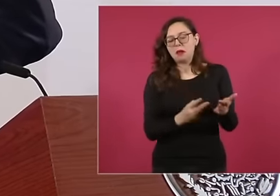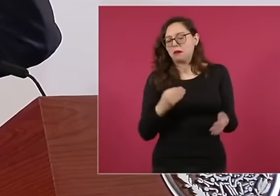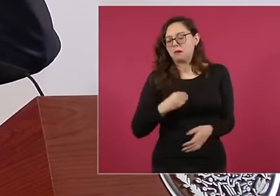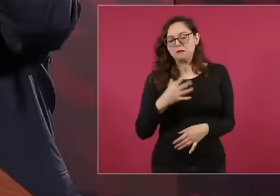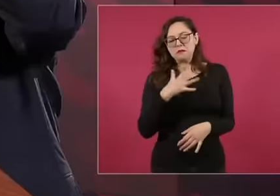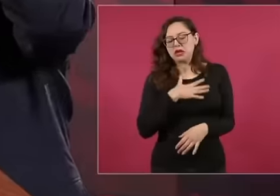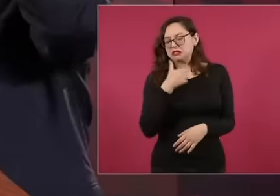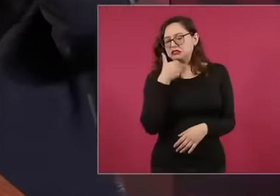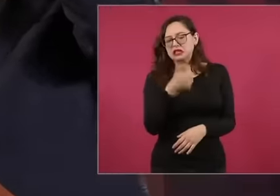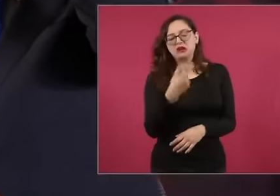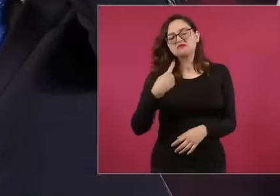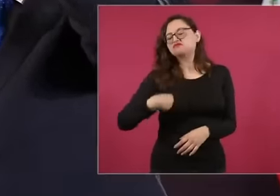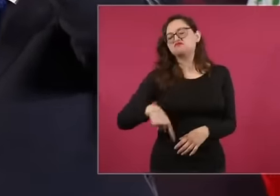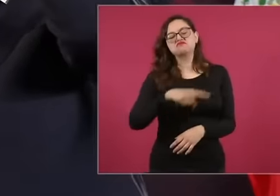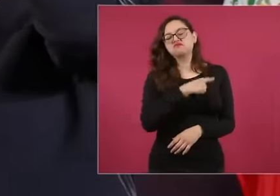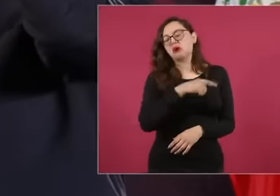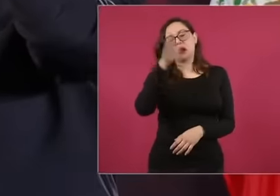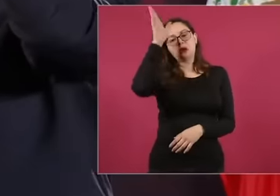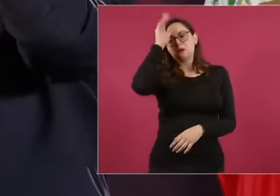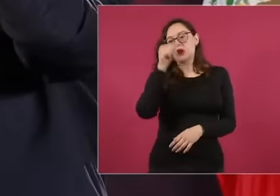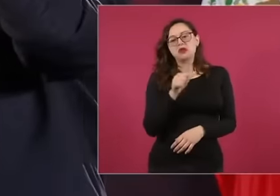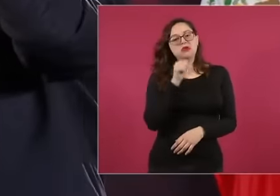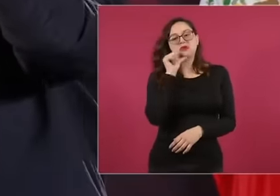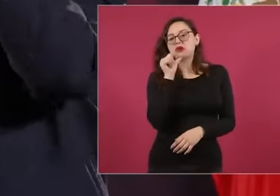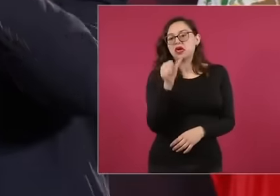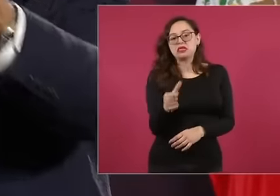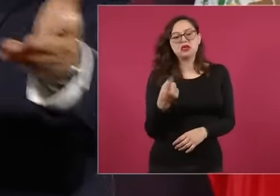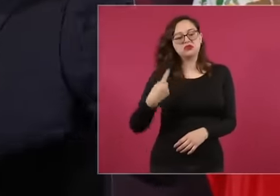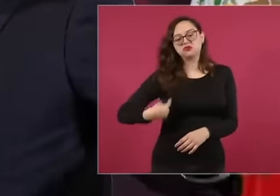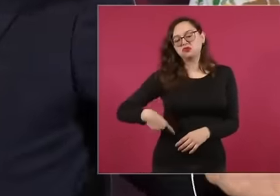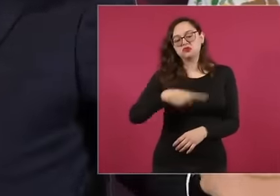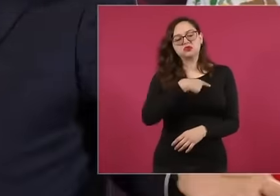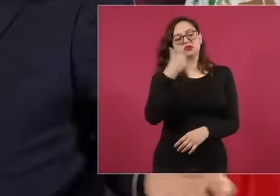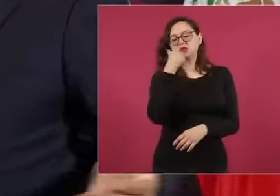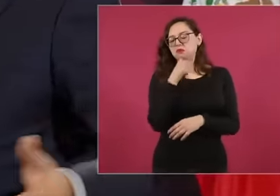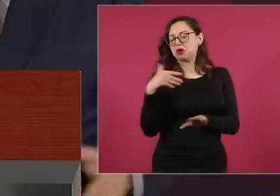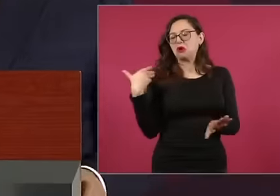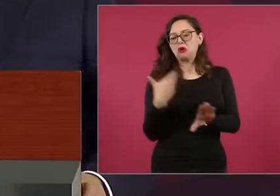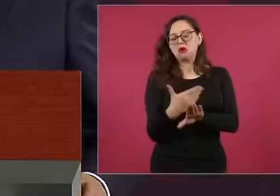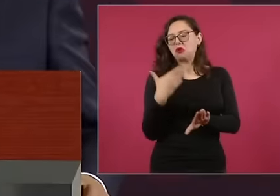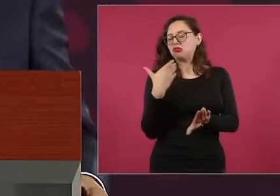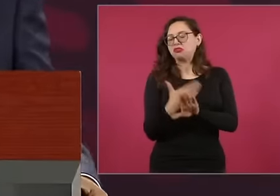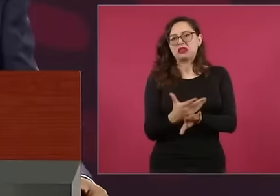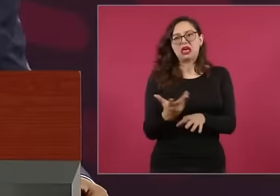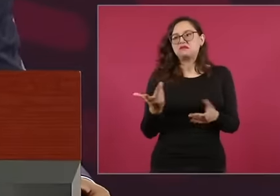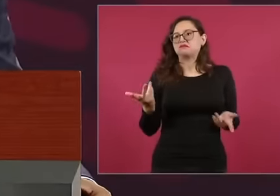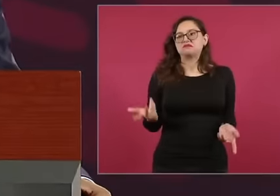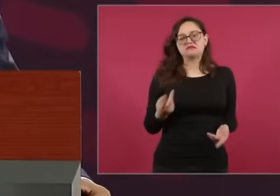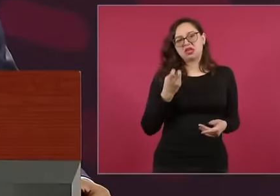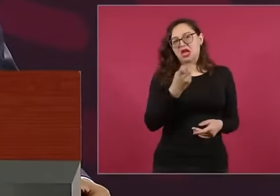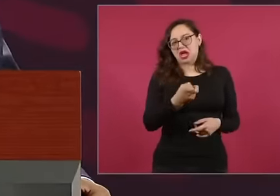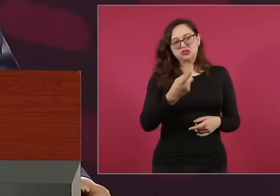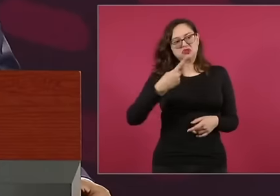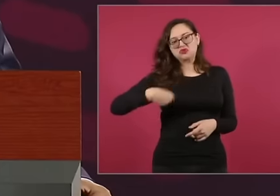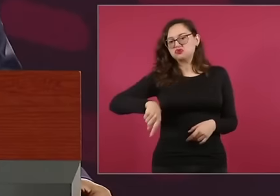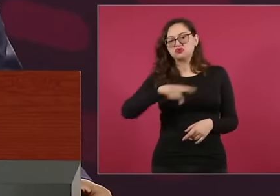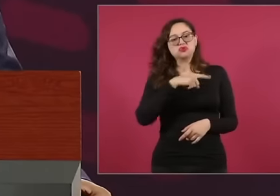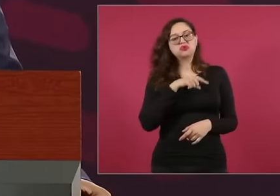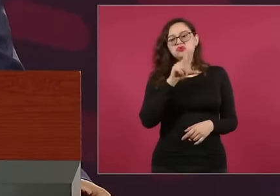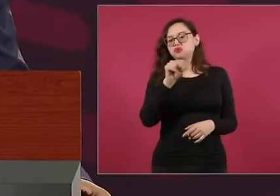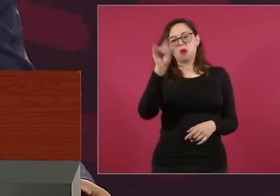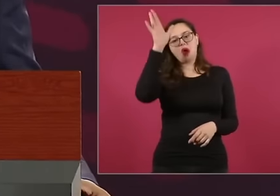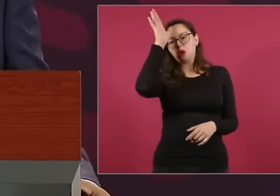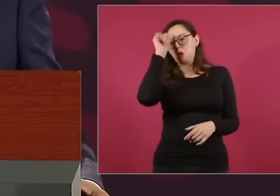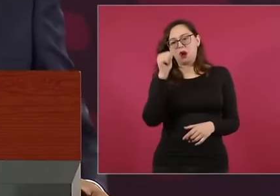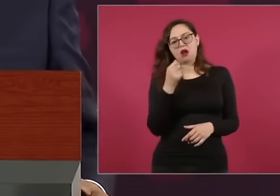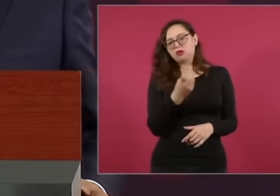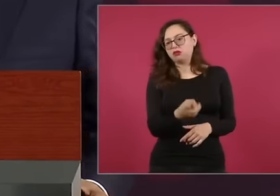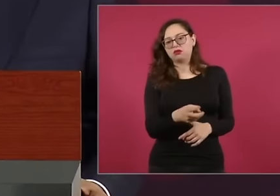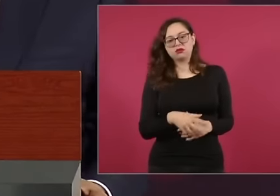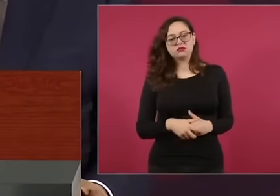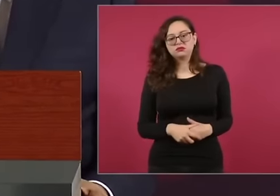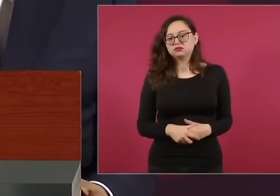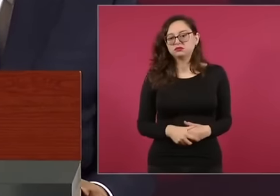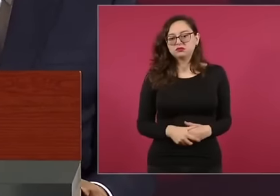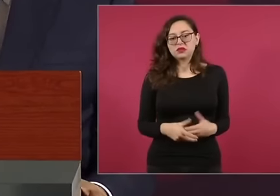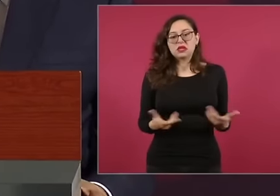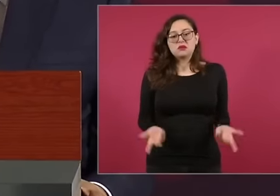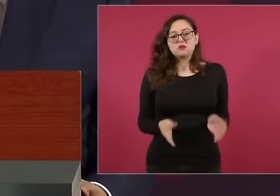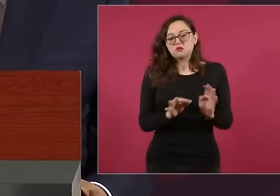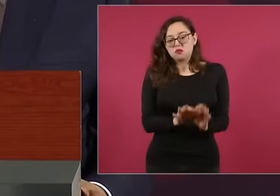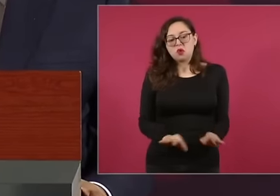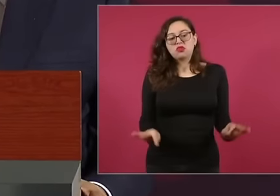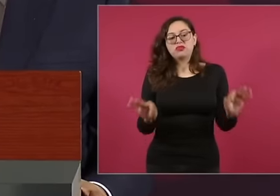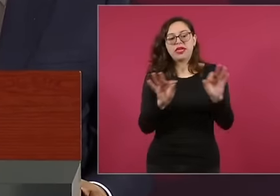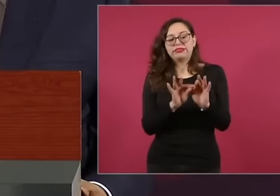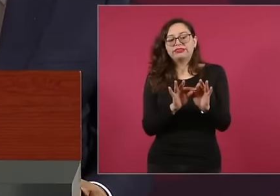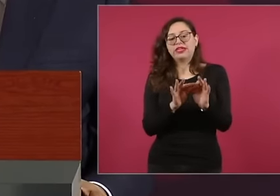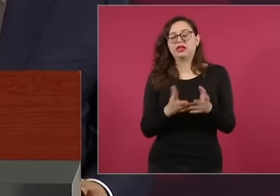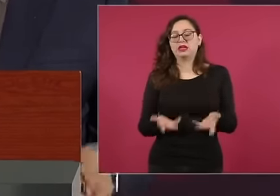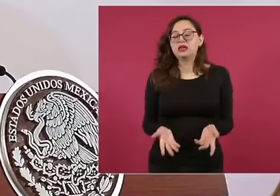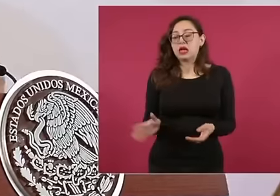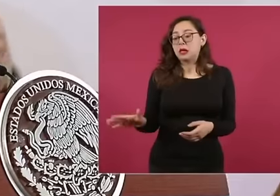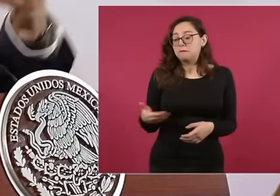our doctrine because we are in favor of teaching how to fish and not giving away